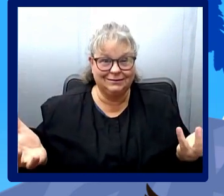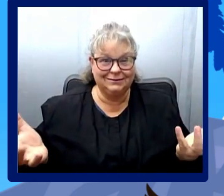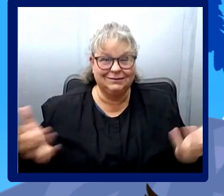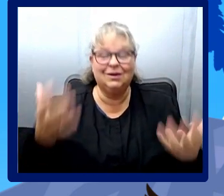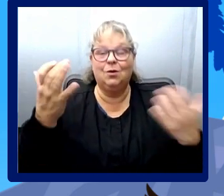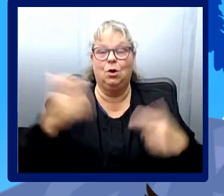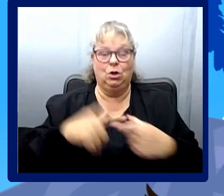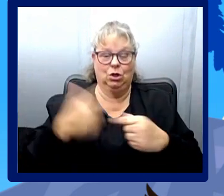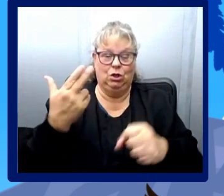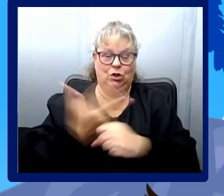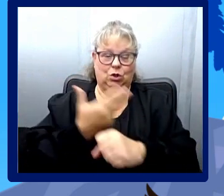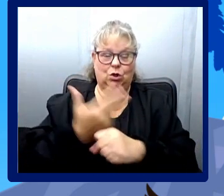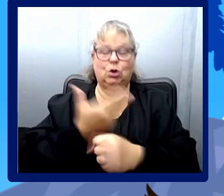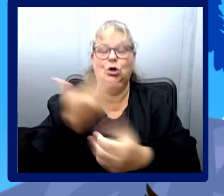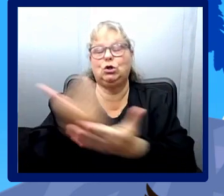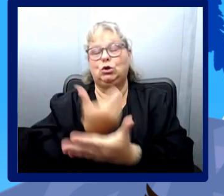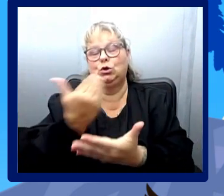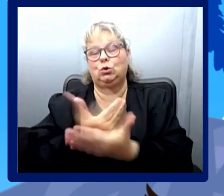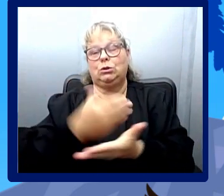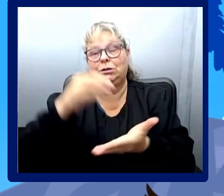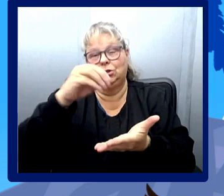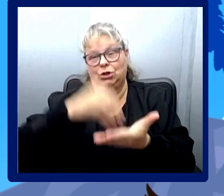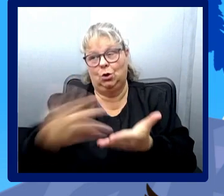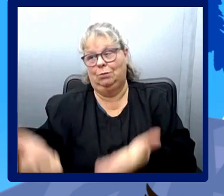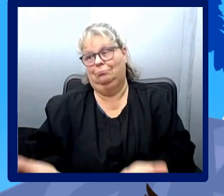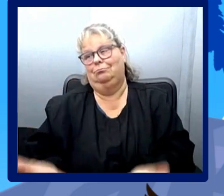into our student community at Olivet.